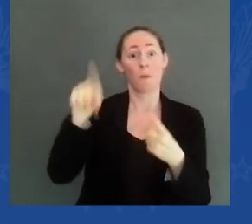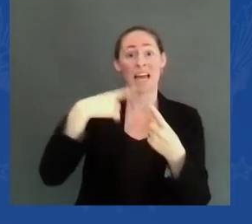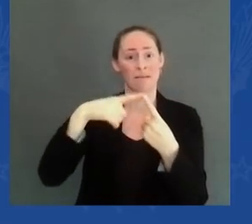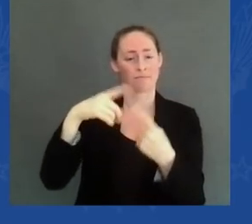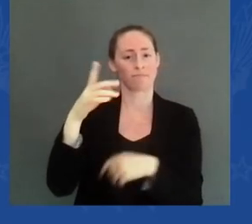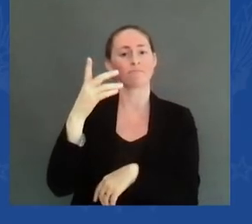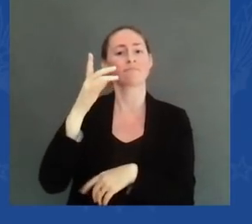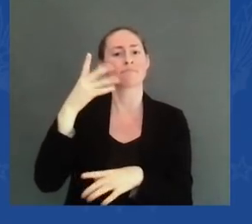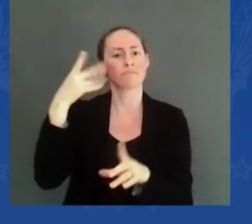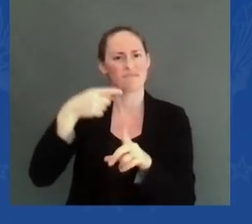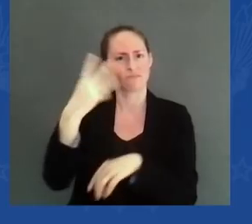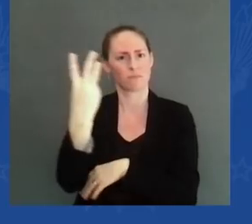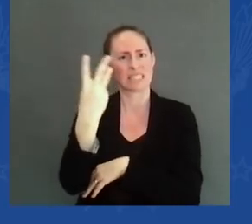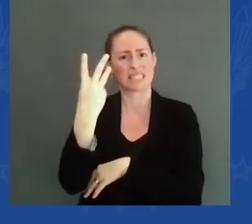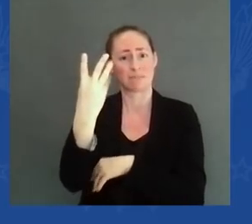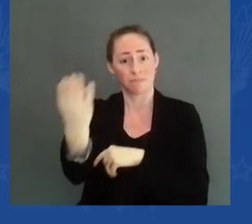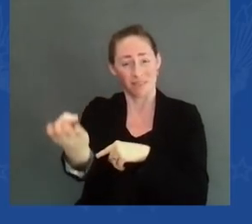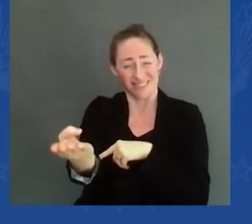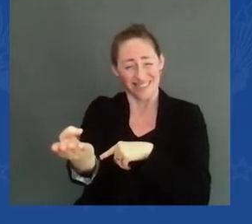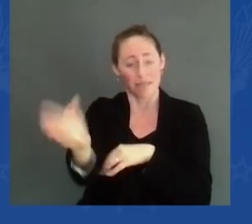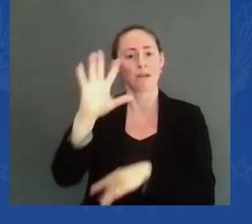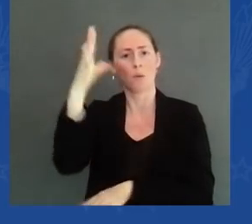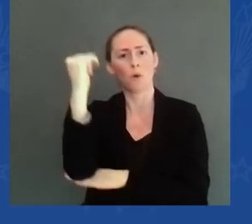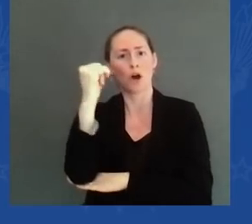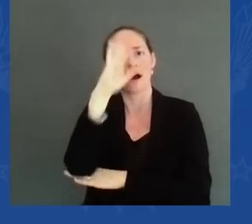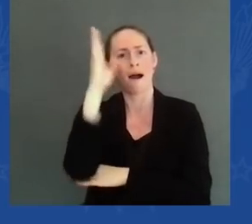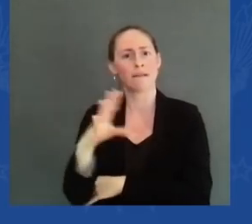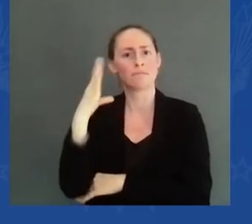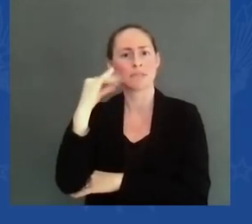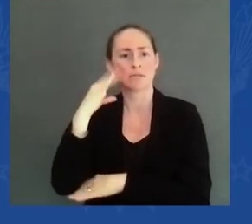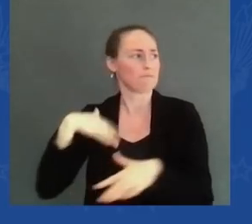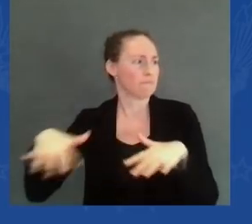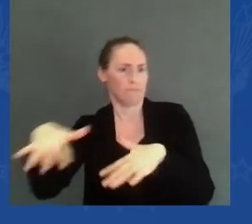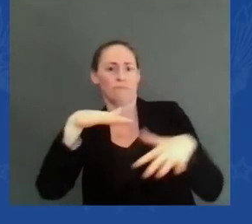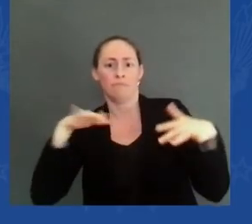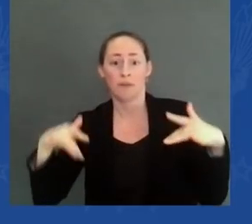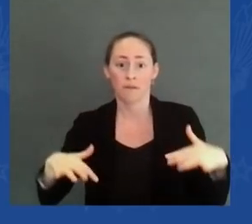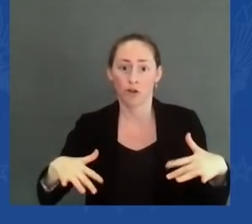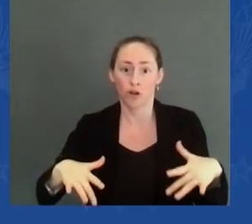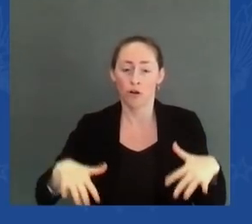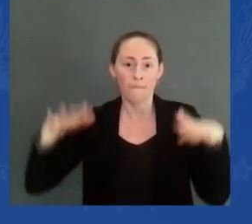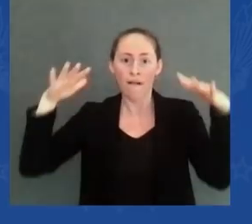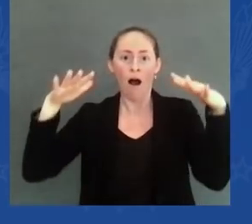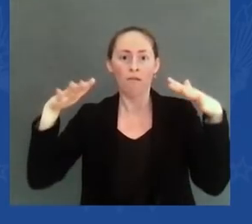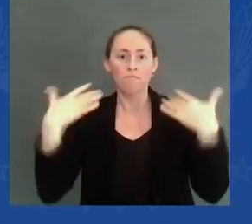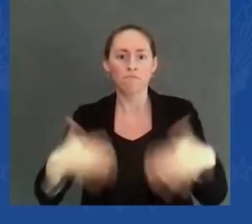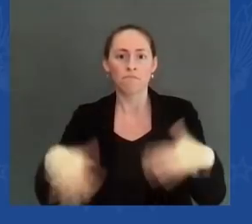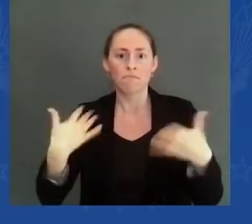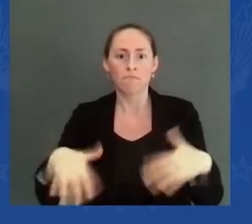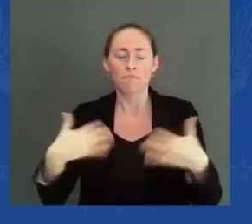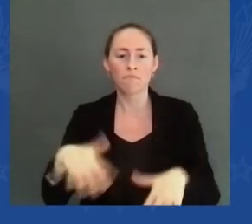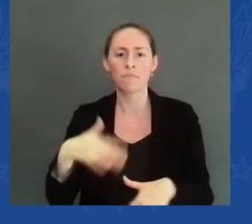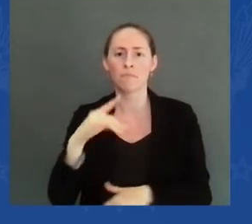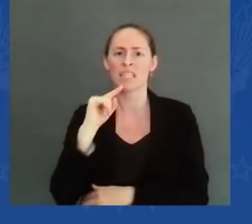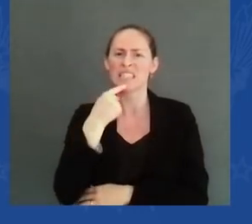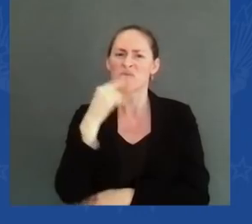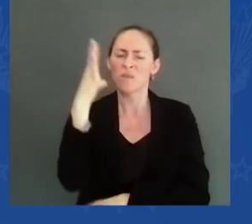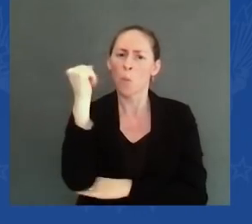and literally the records have been set 10 days before. Ladies and gentlemen, that is the definition of a climate crisis.